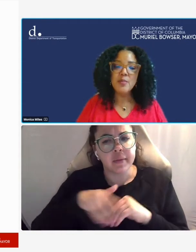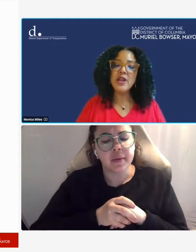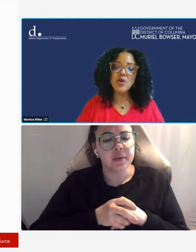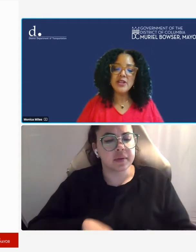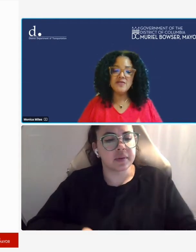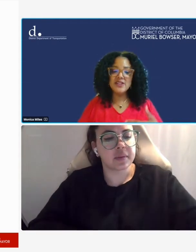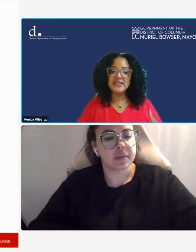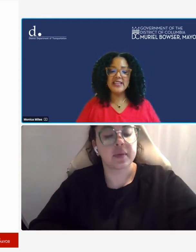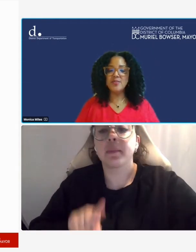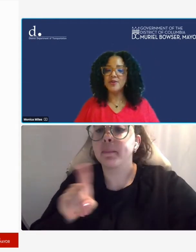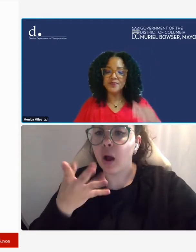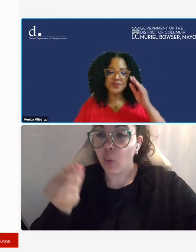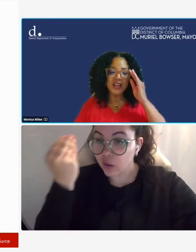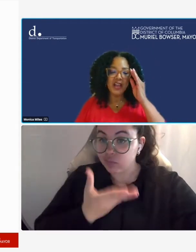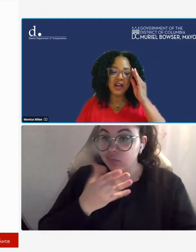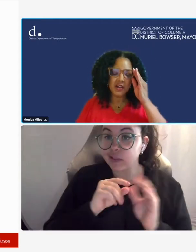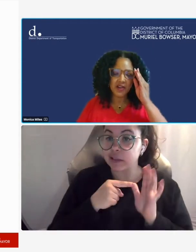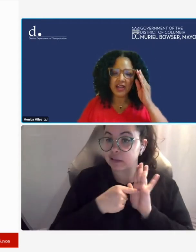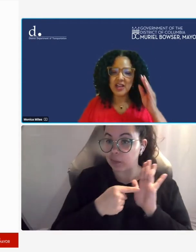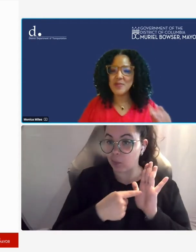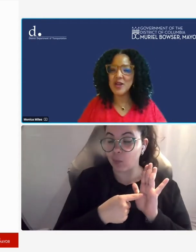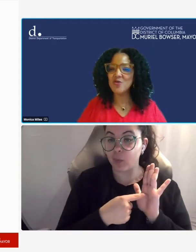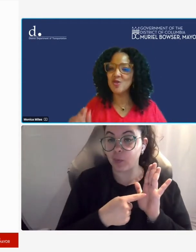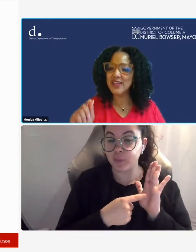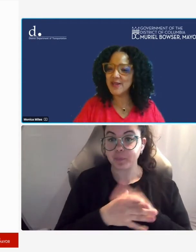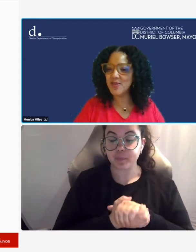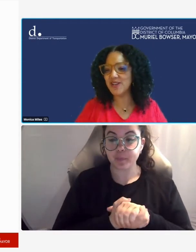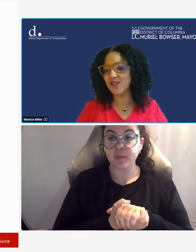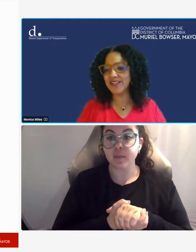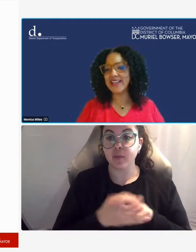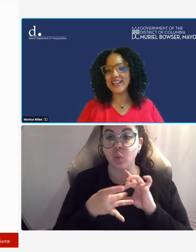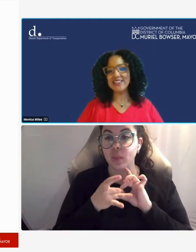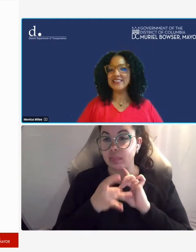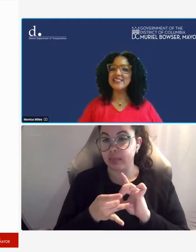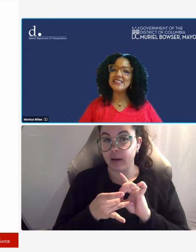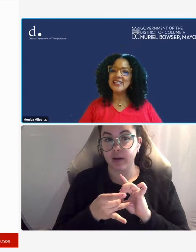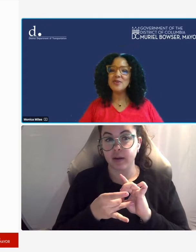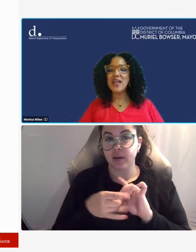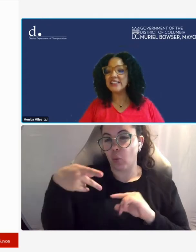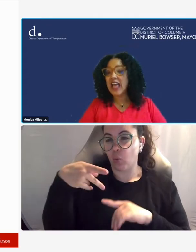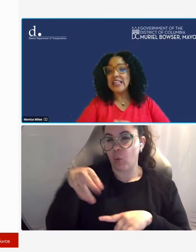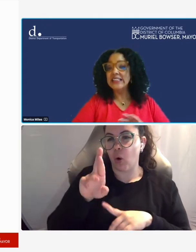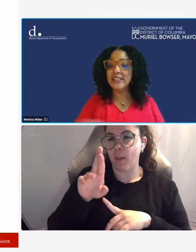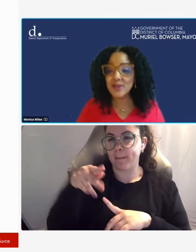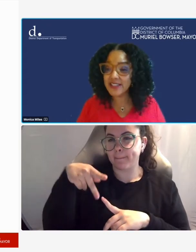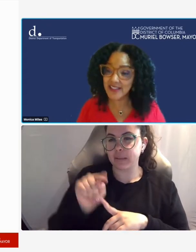to give an example of a related party transaction and this example has literally nothing to do with